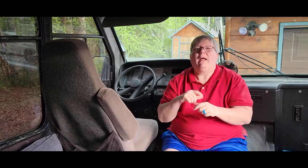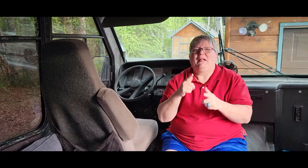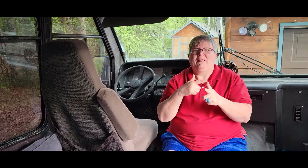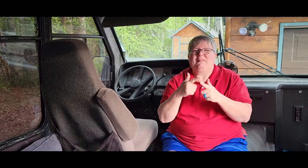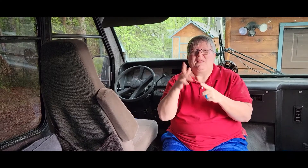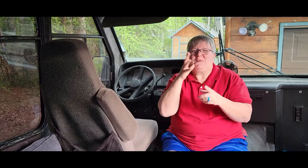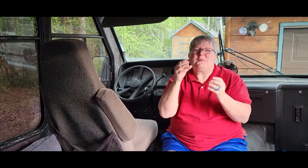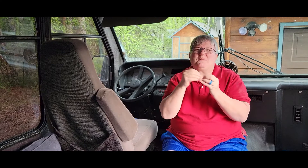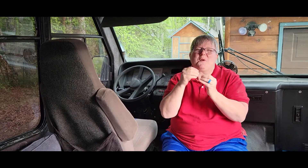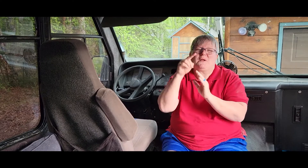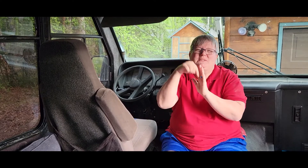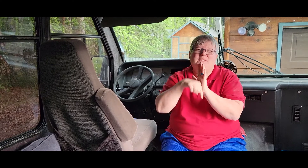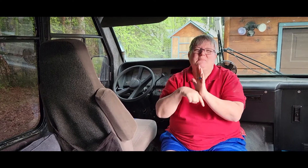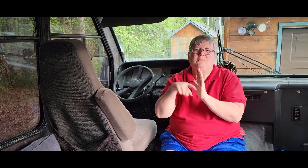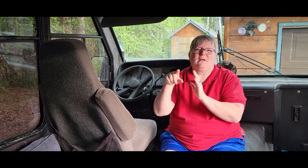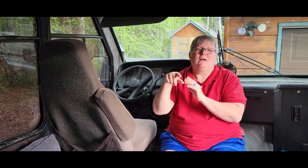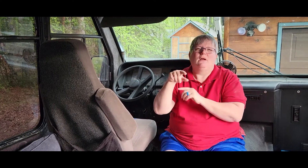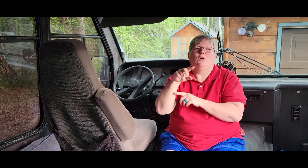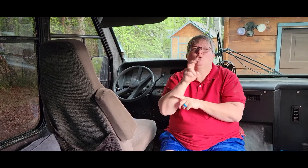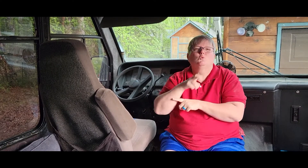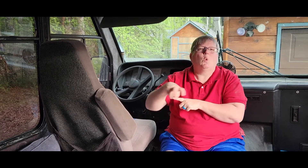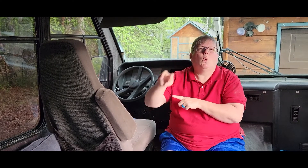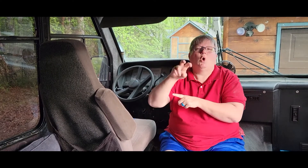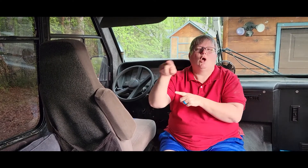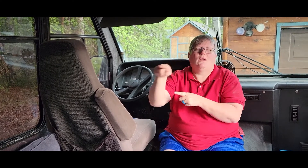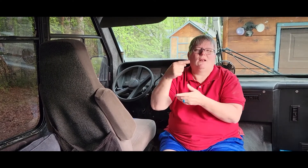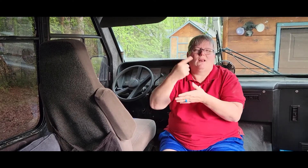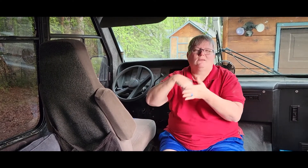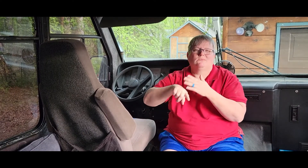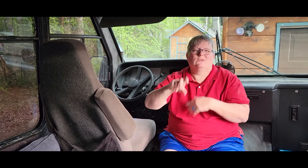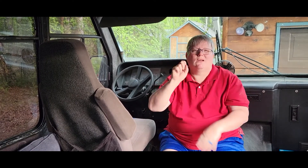and then we'll go more in depth with the tour next week.